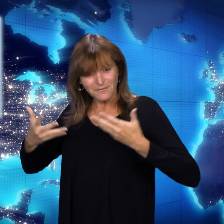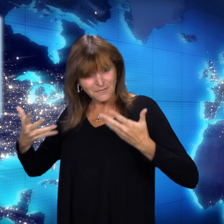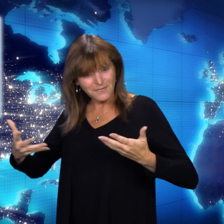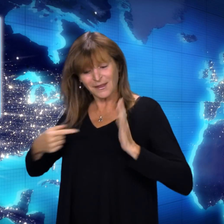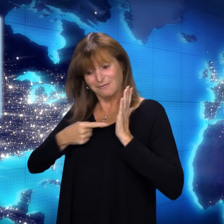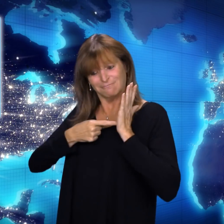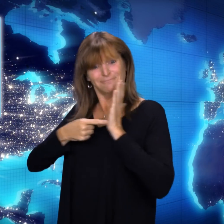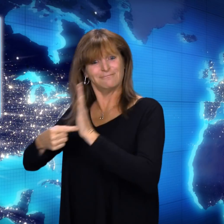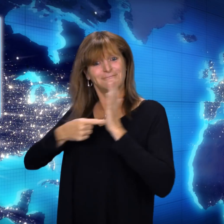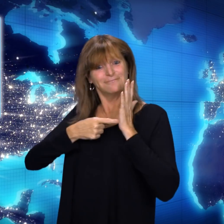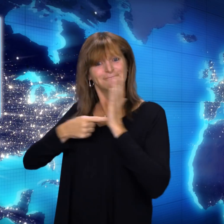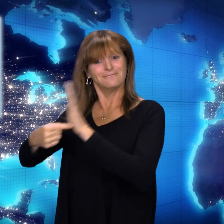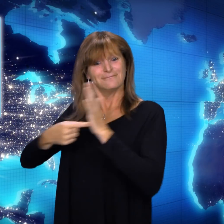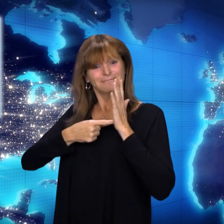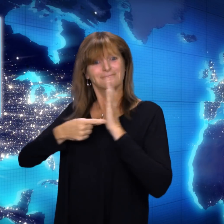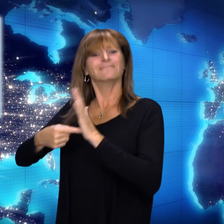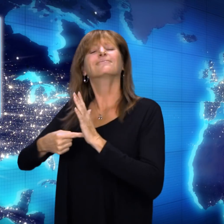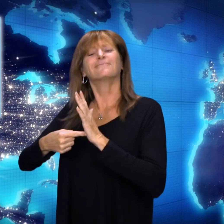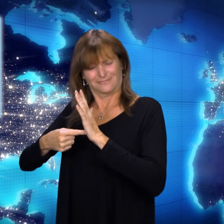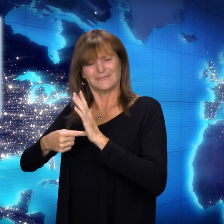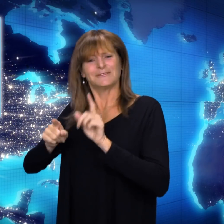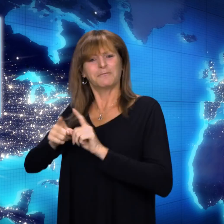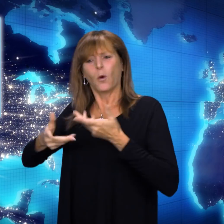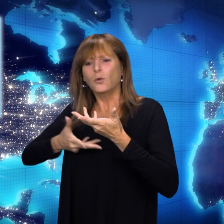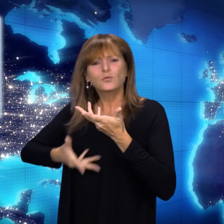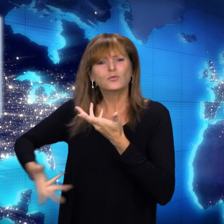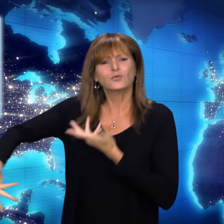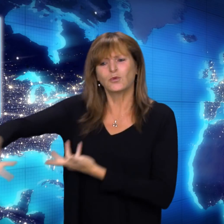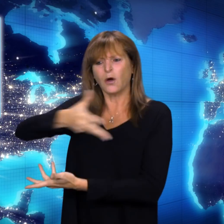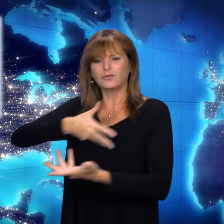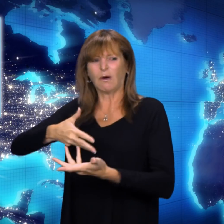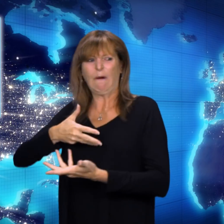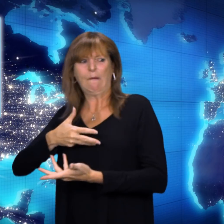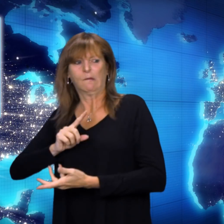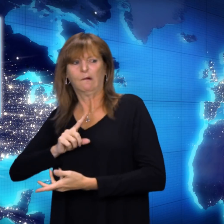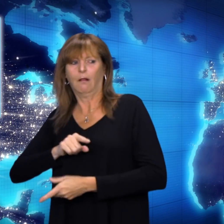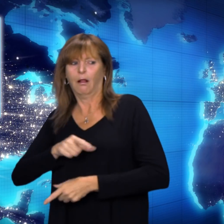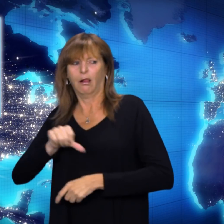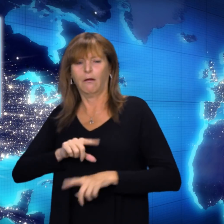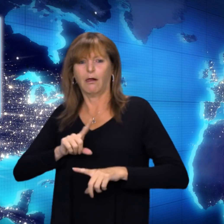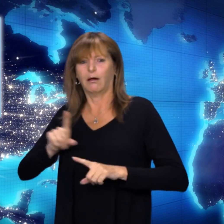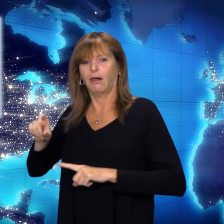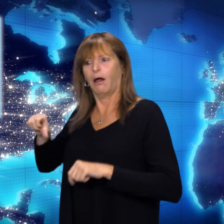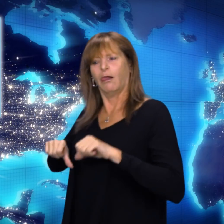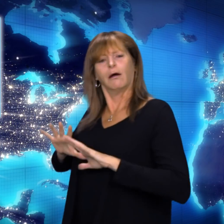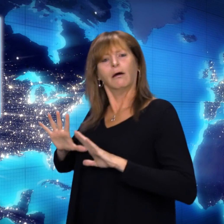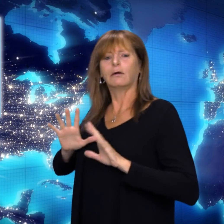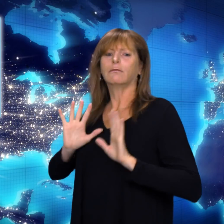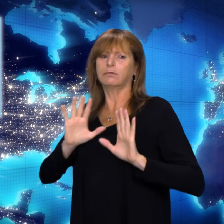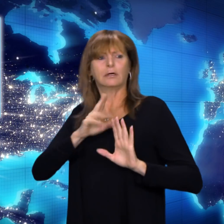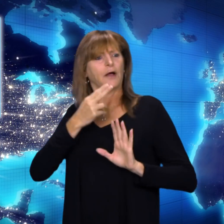1000 & 1 Signes restaurant’s opening in 2011, at least four